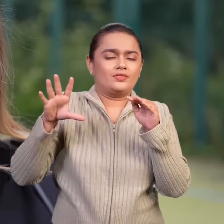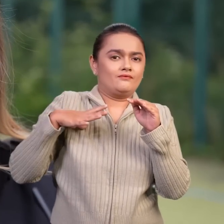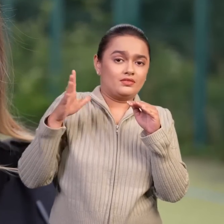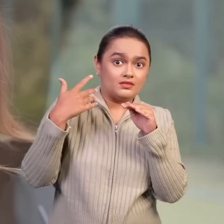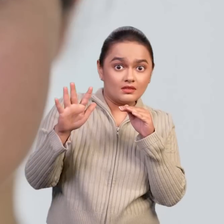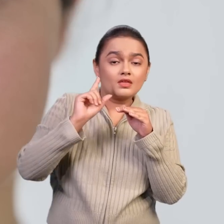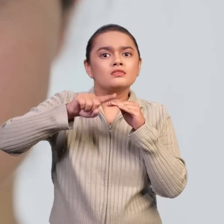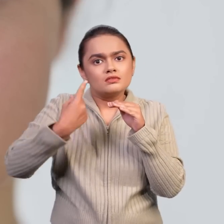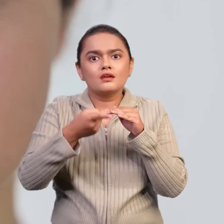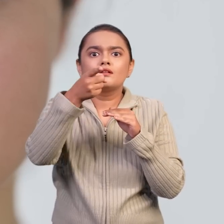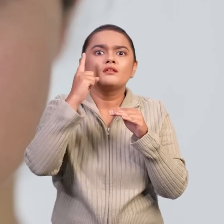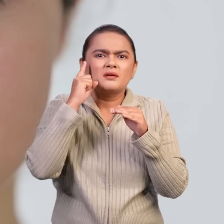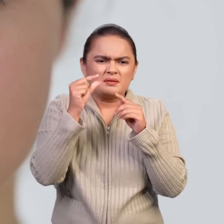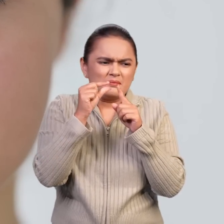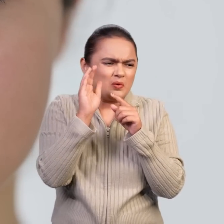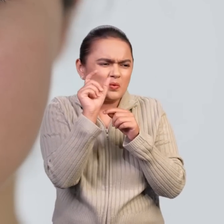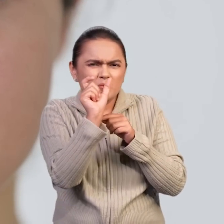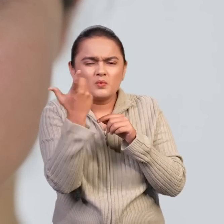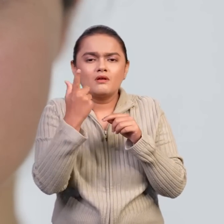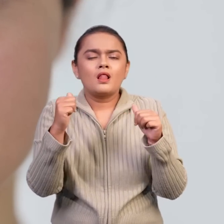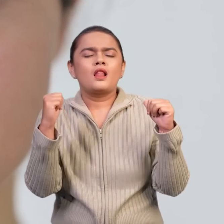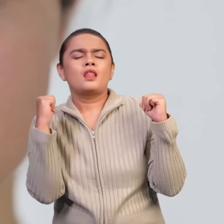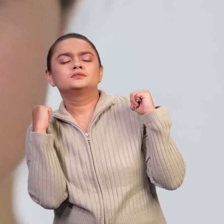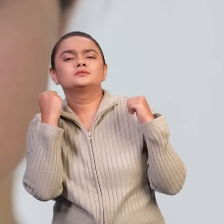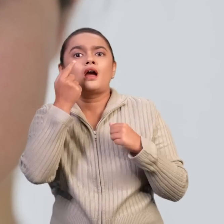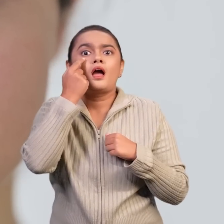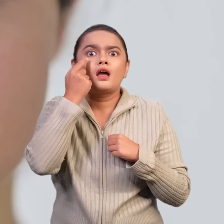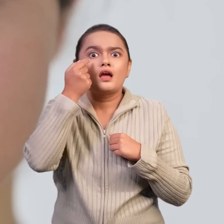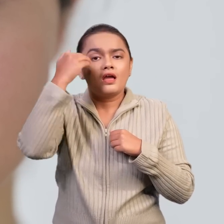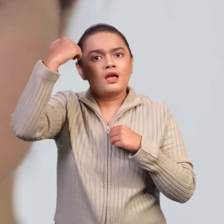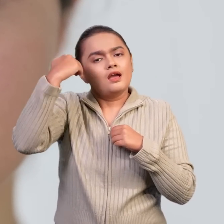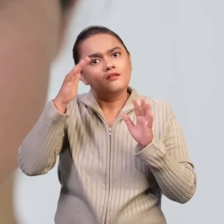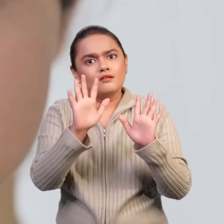and you were not wearing glasses, you may develop what we call a lazy eye.